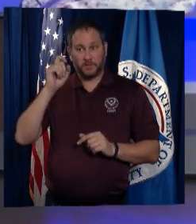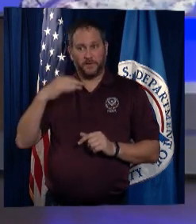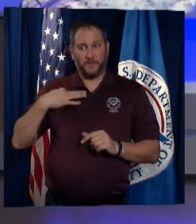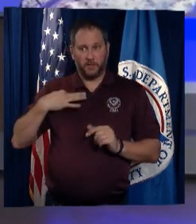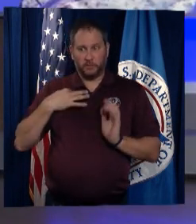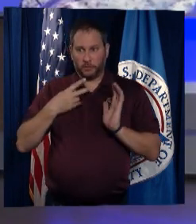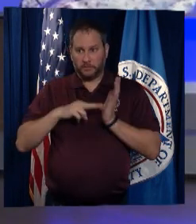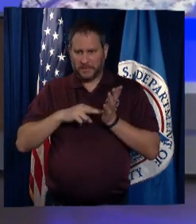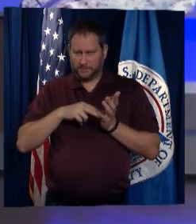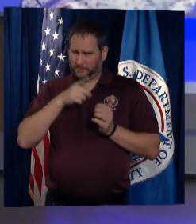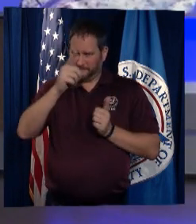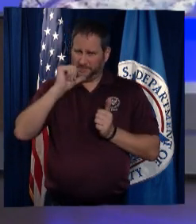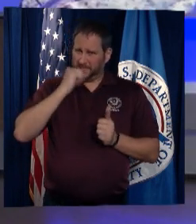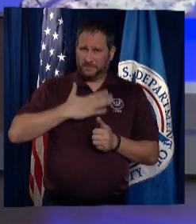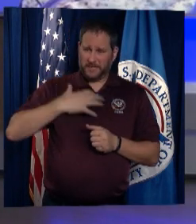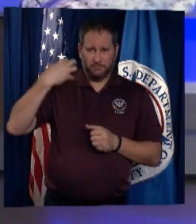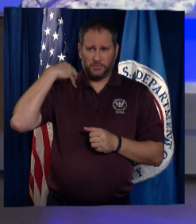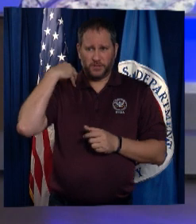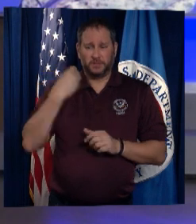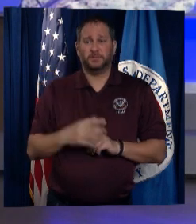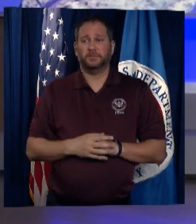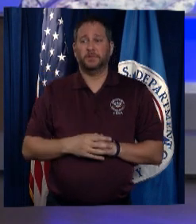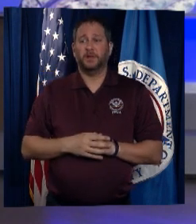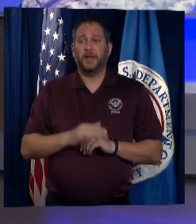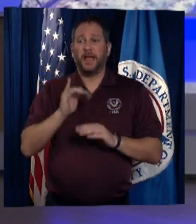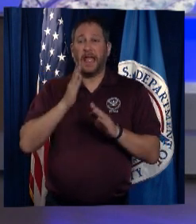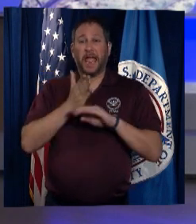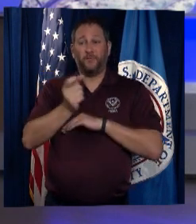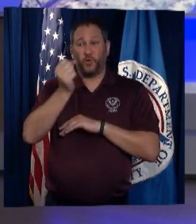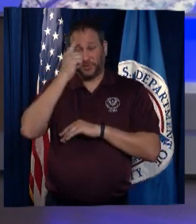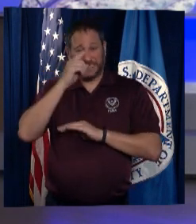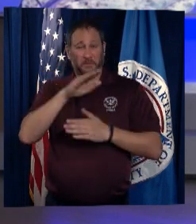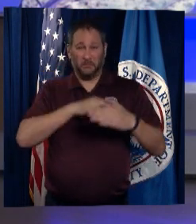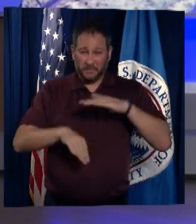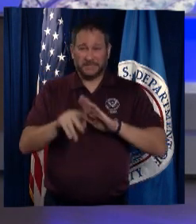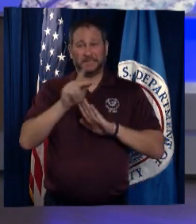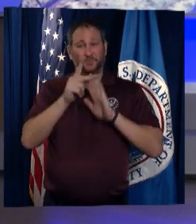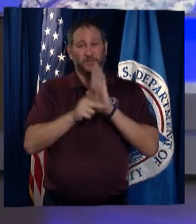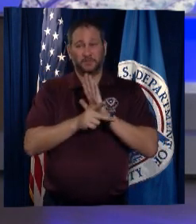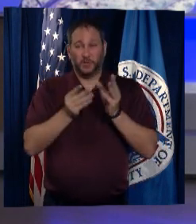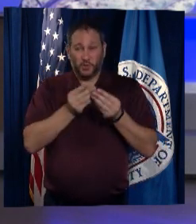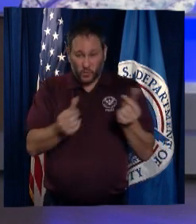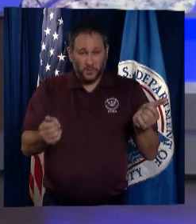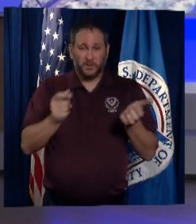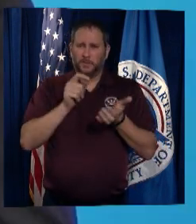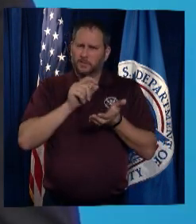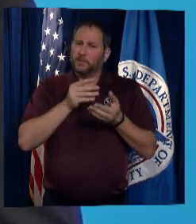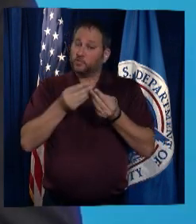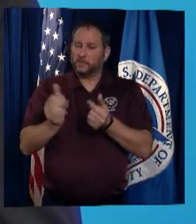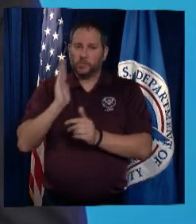it's really about basic human respect and in respecting each of our